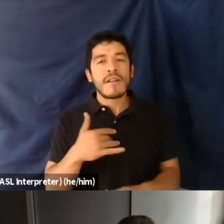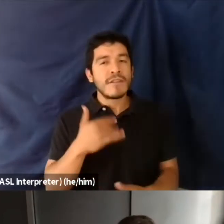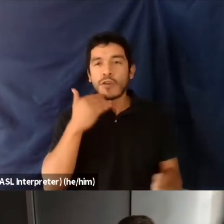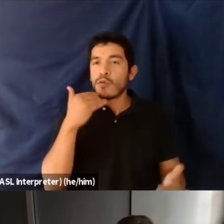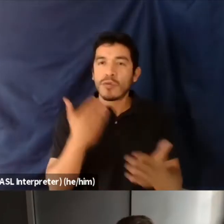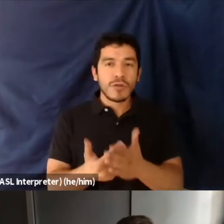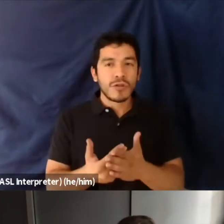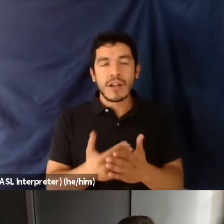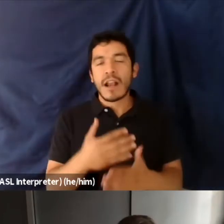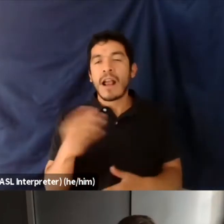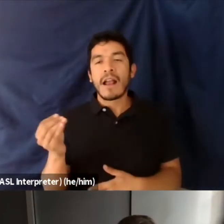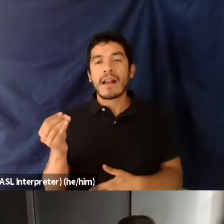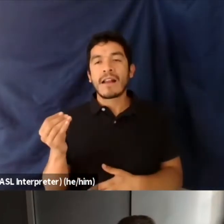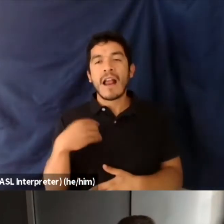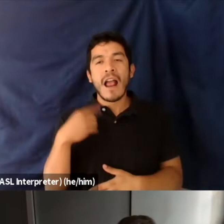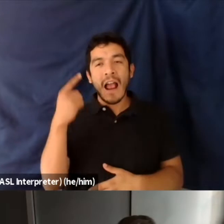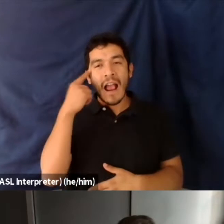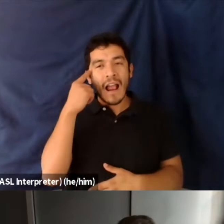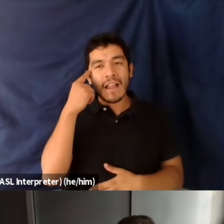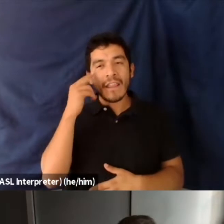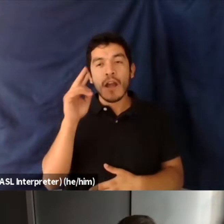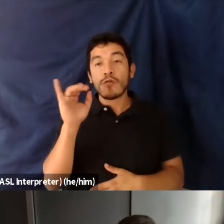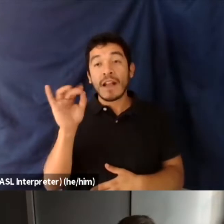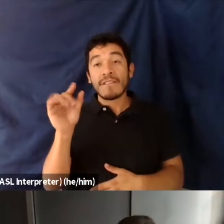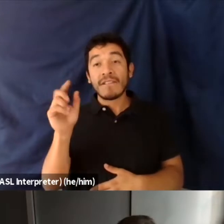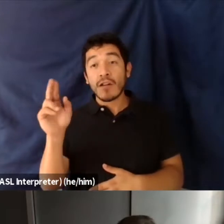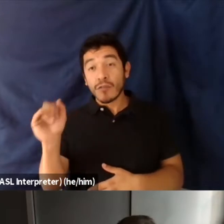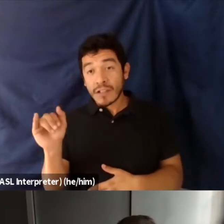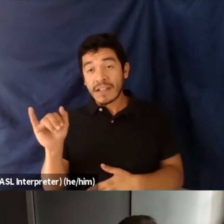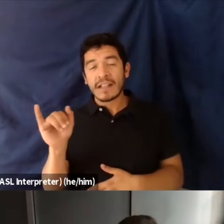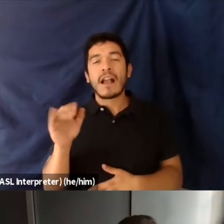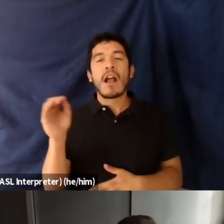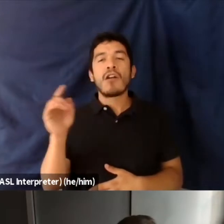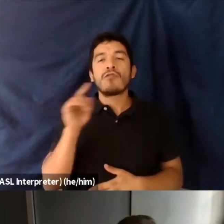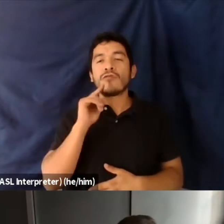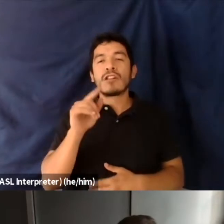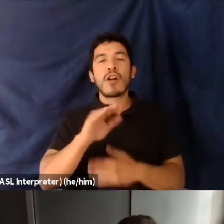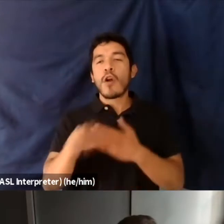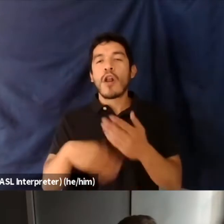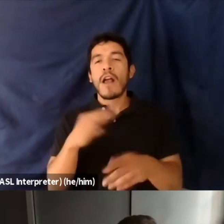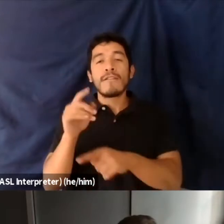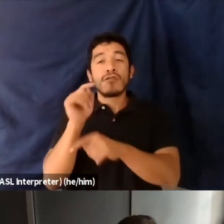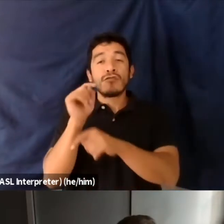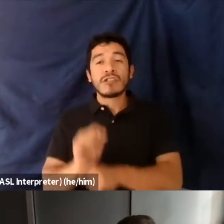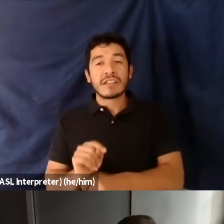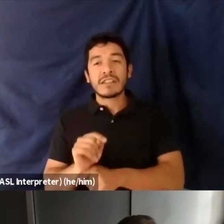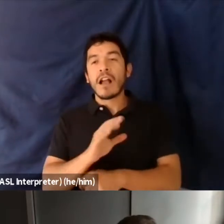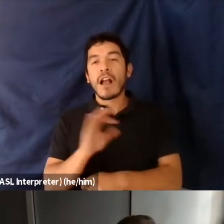and I think it plan a really in trimming all of those sort of the tradition of, you know, Southern writers,